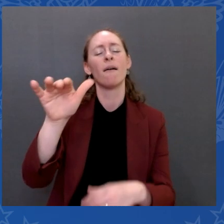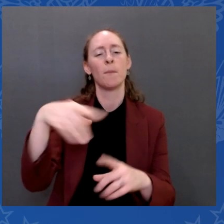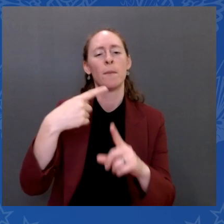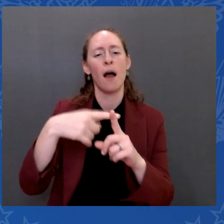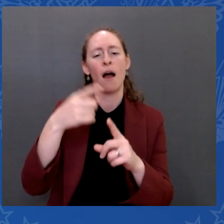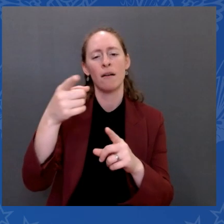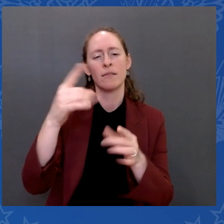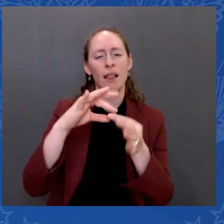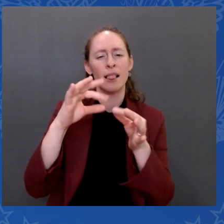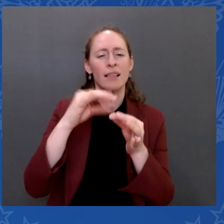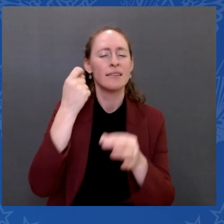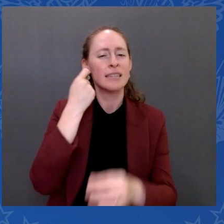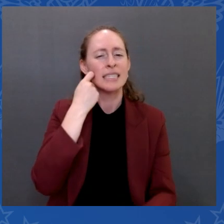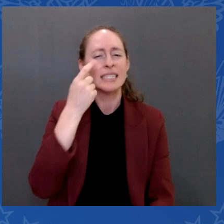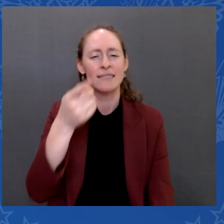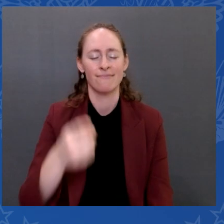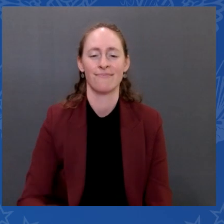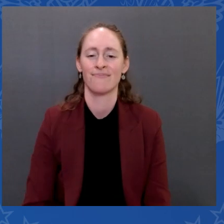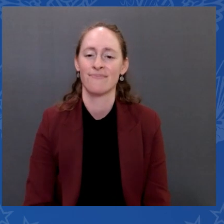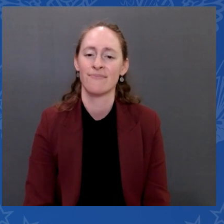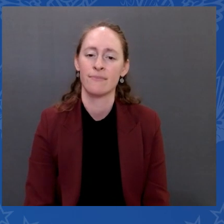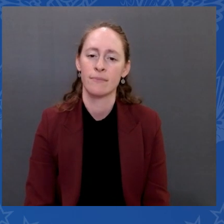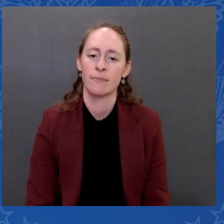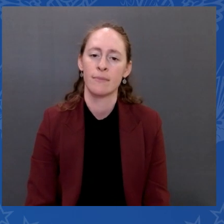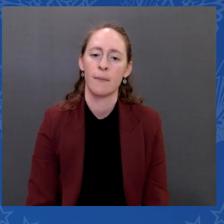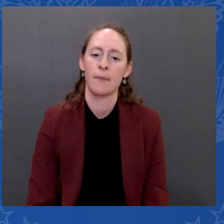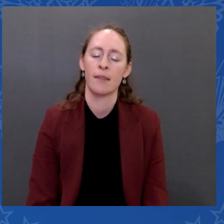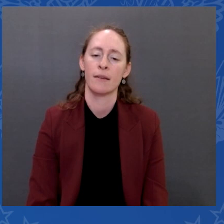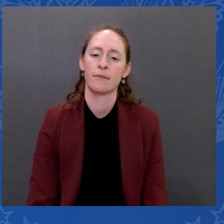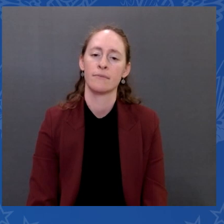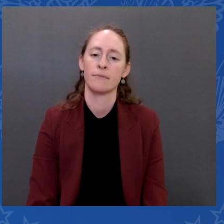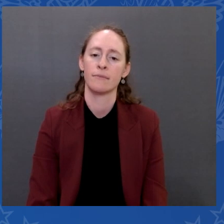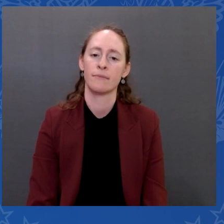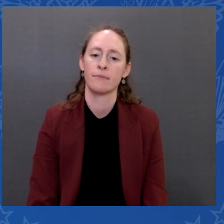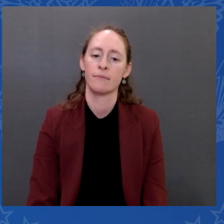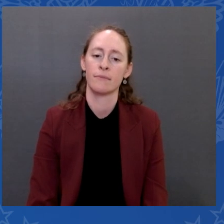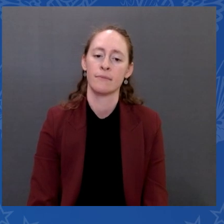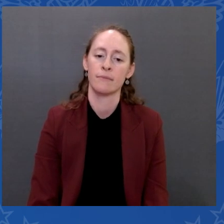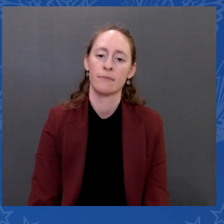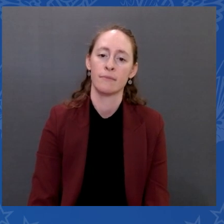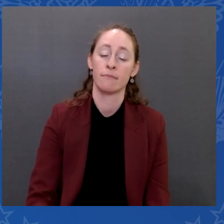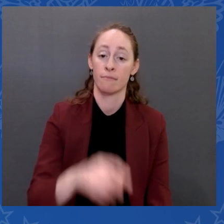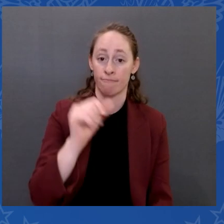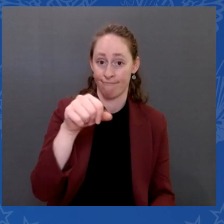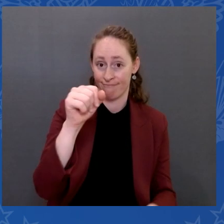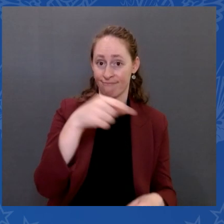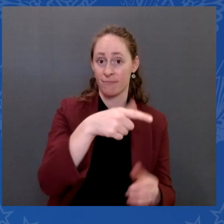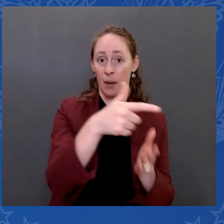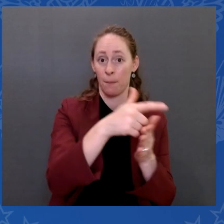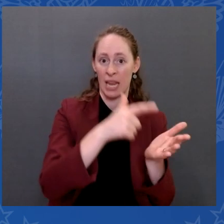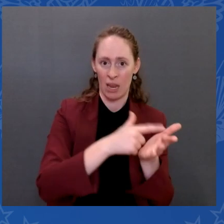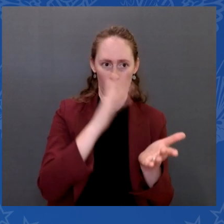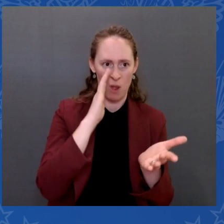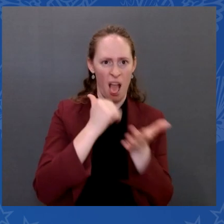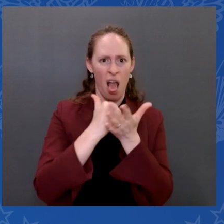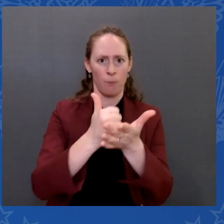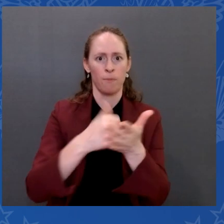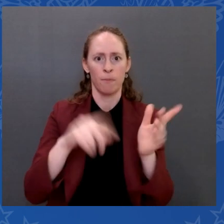workers and for the opportunity to build good jobs, good jobs in construction and installation and operations